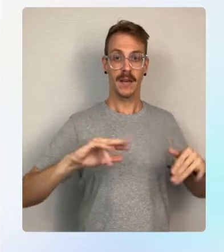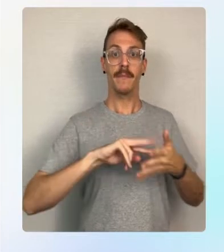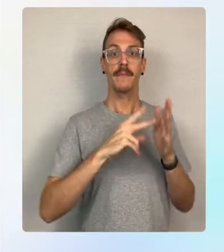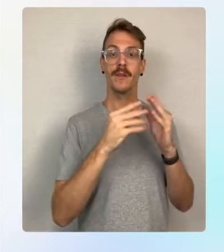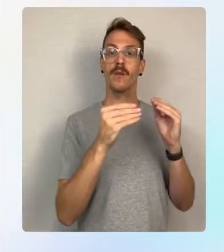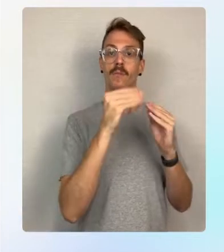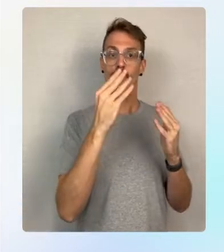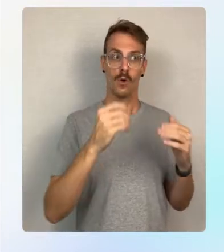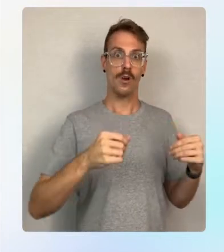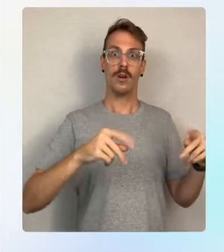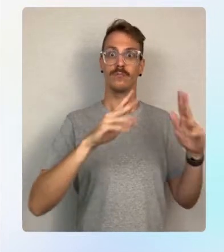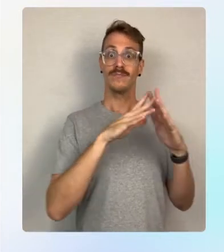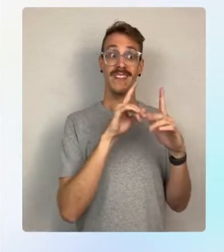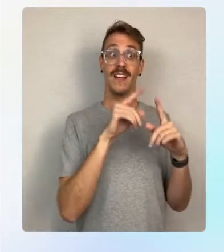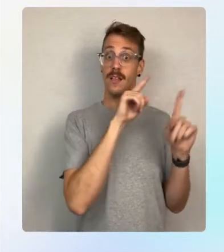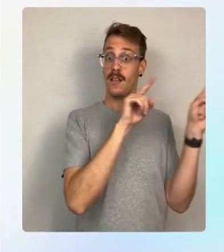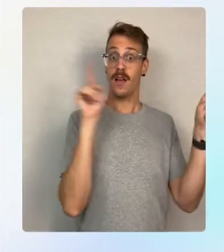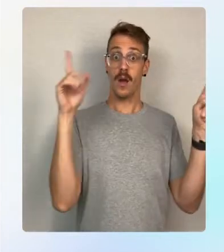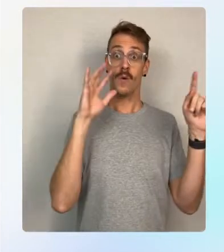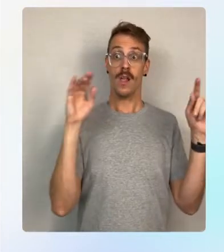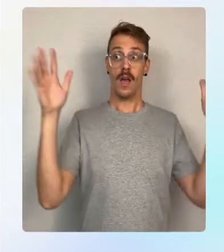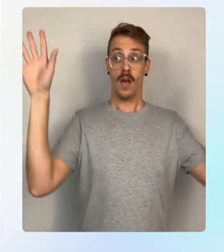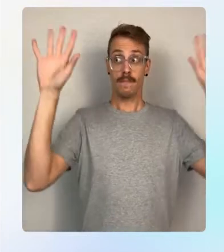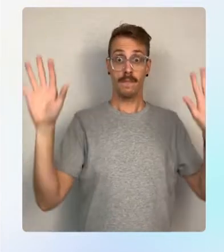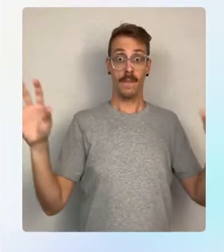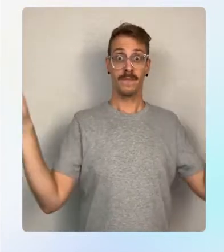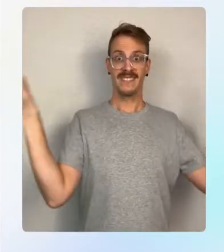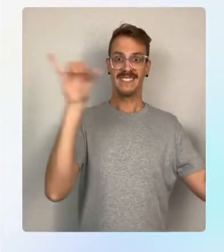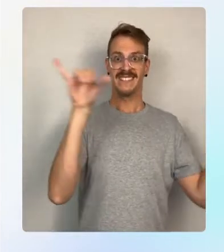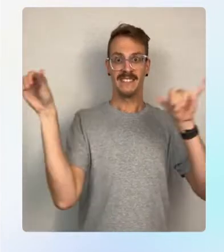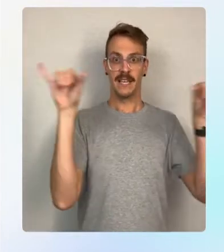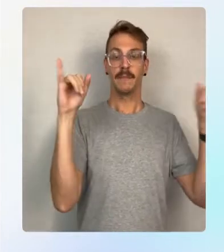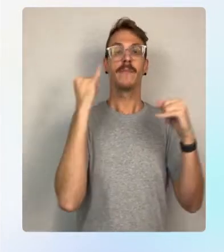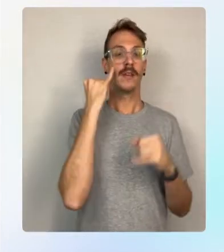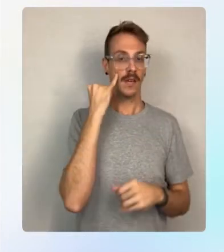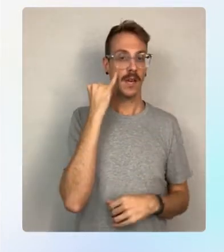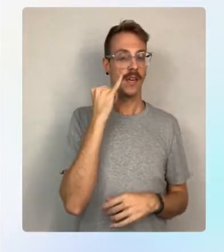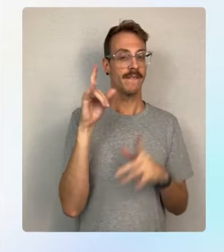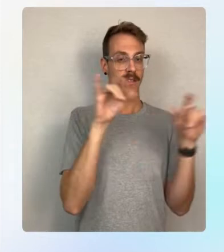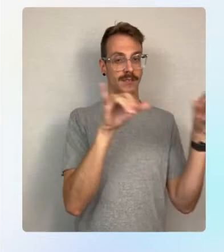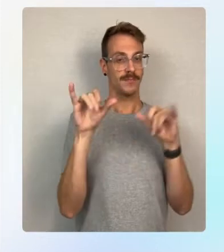there's a higher chance that the content will be similar in both eyes when symmetric FOV is enabled.